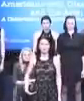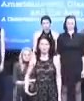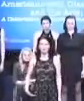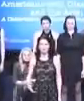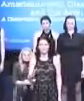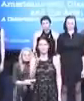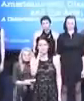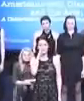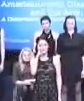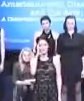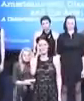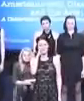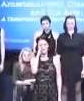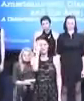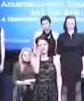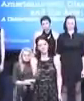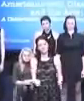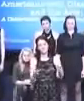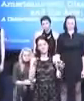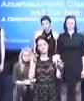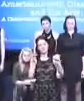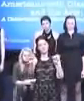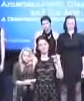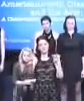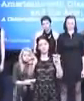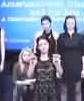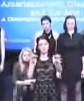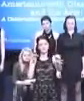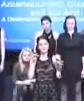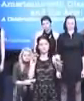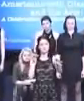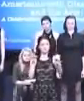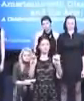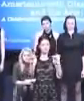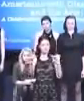Mama who gave me